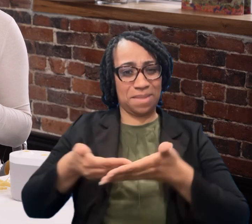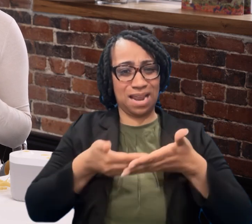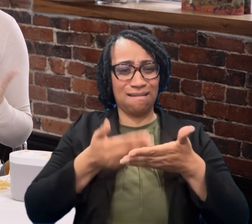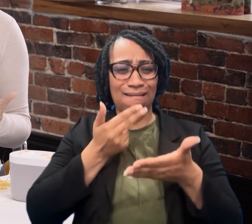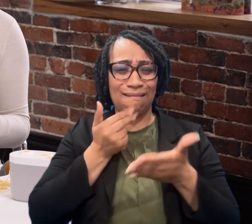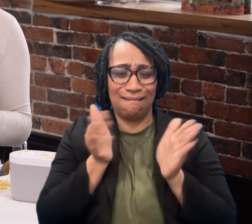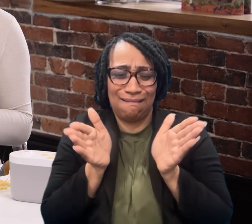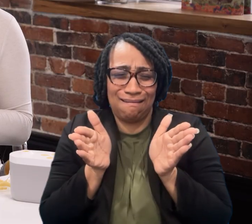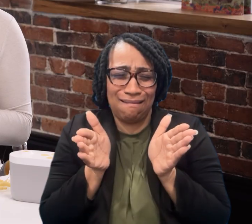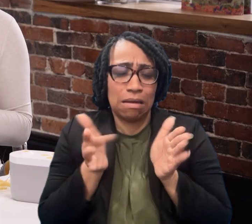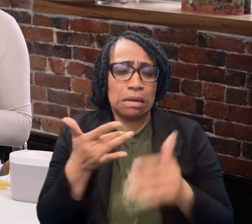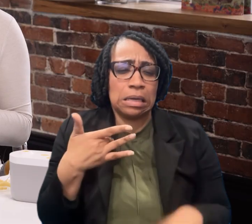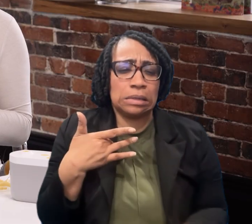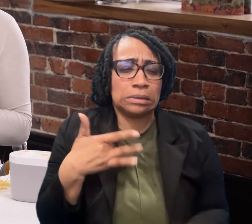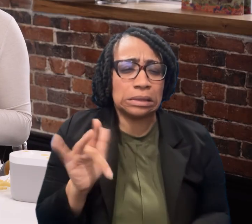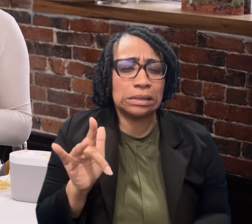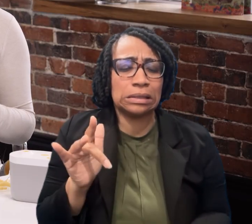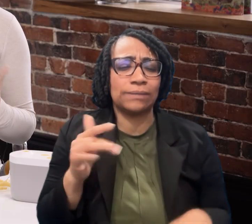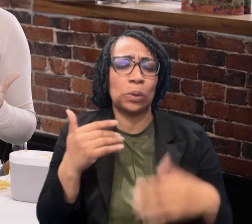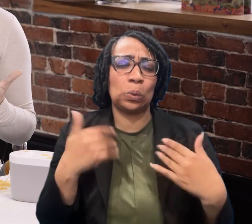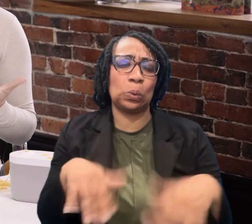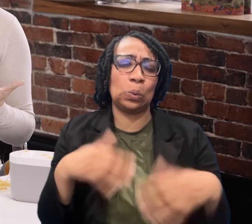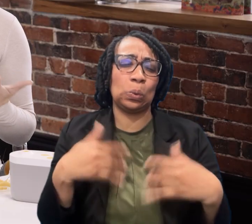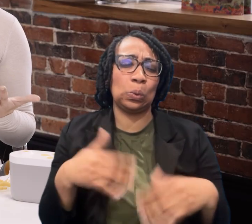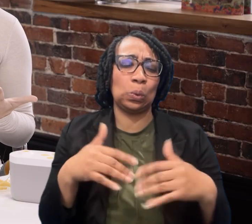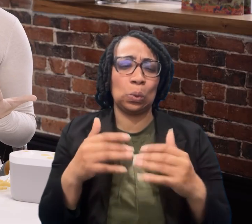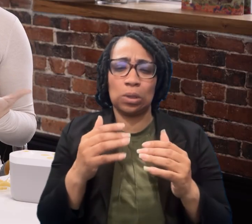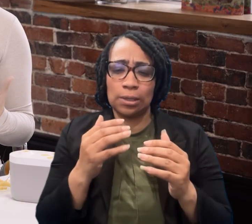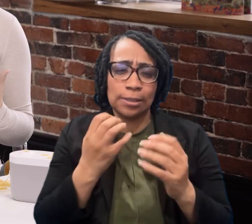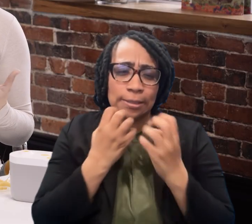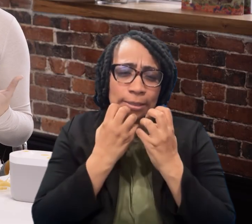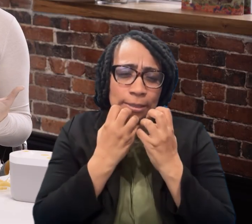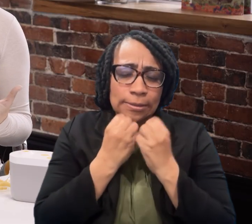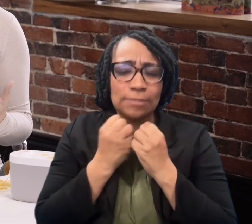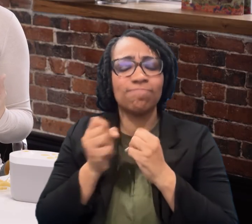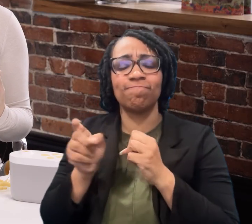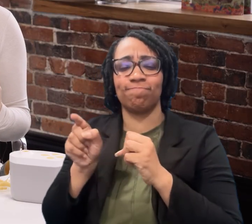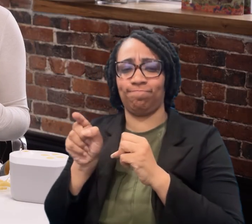or with a sensitive immune system. So, for Medela specifically, they have general recommendations